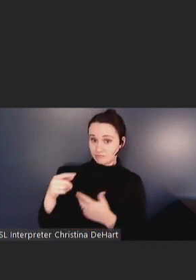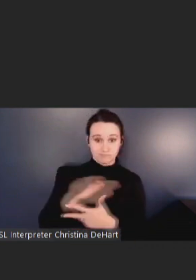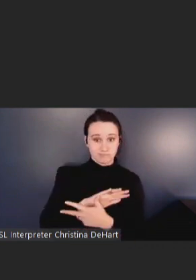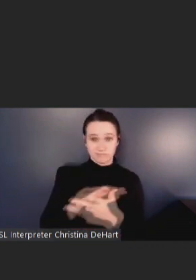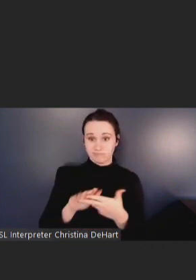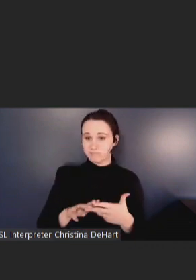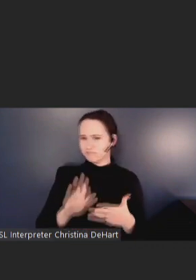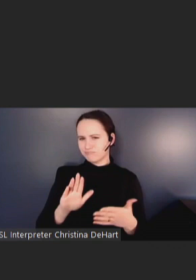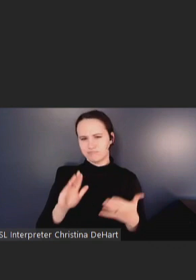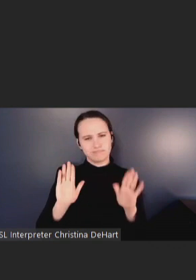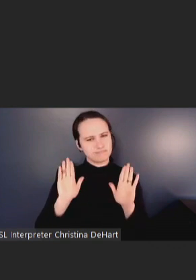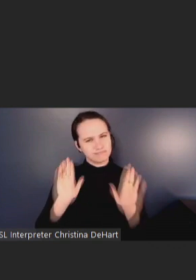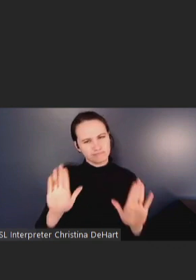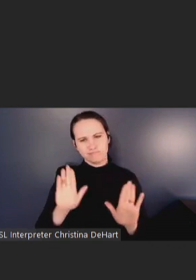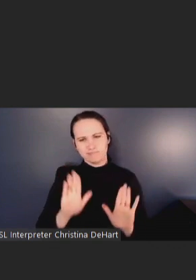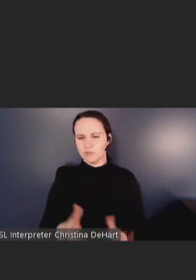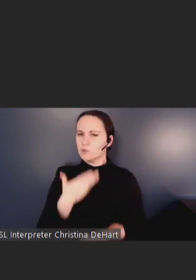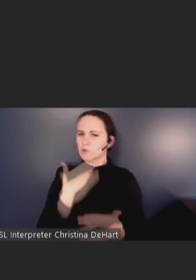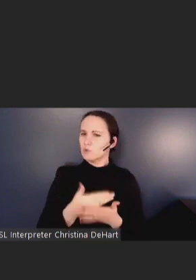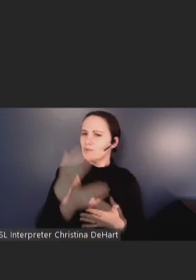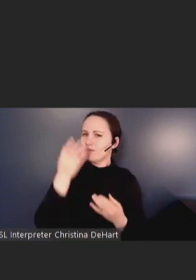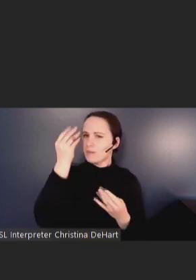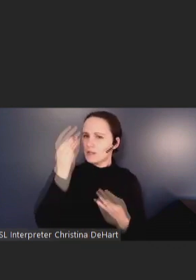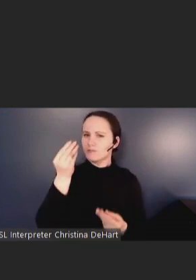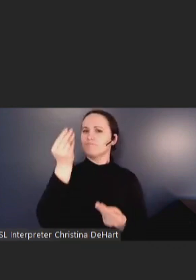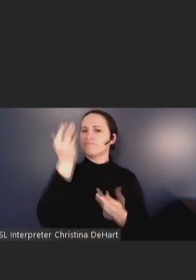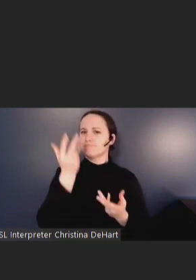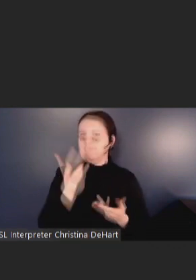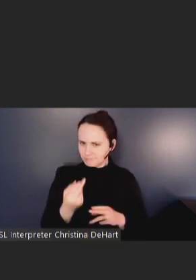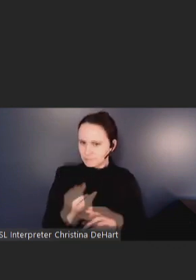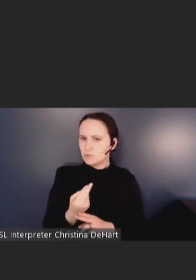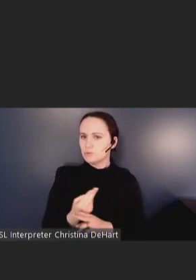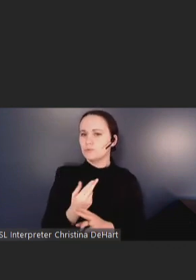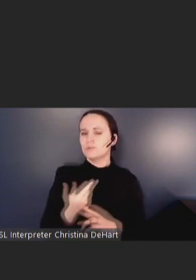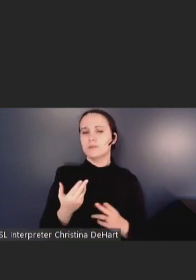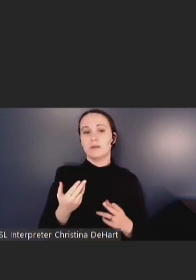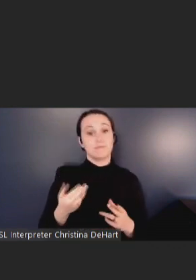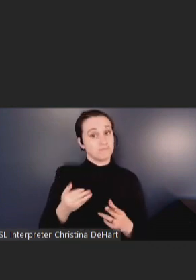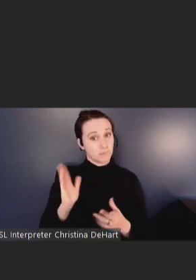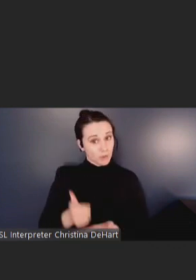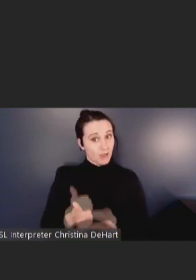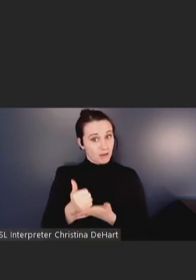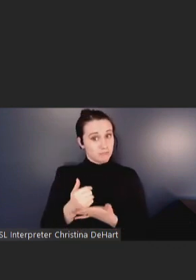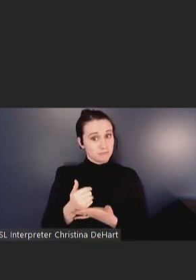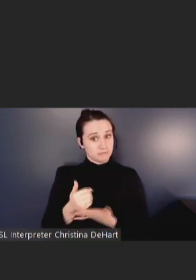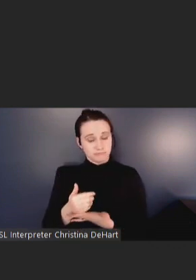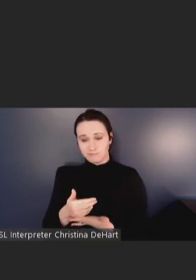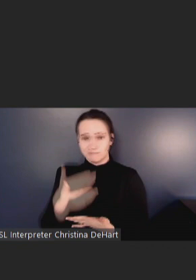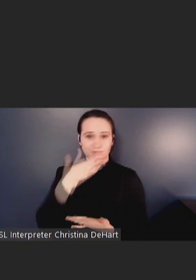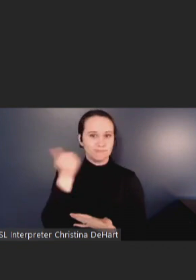Lots of good information for us to use and will help us with better quality of vaccination care